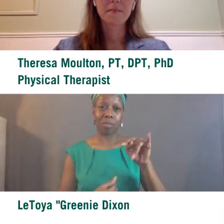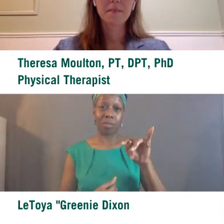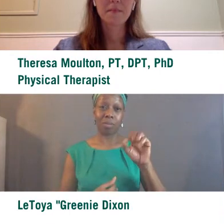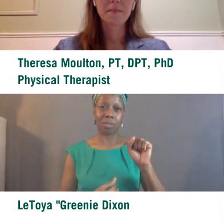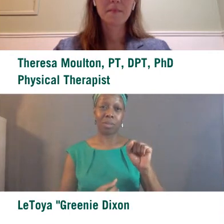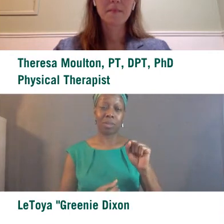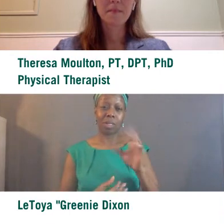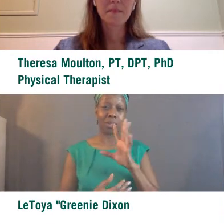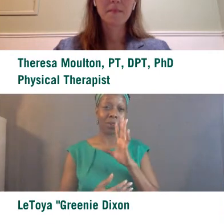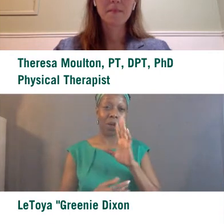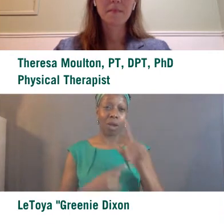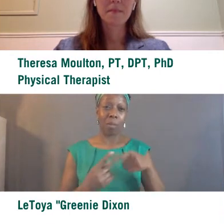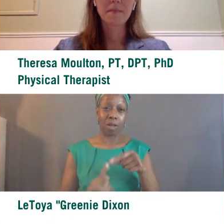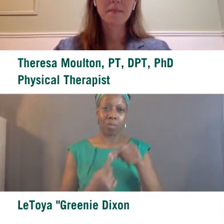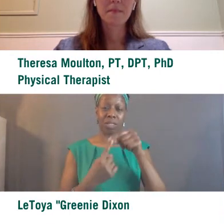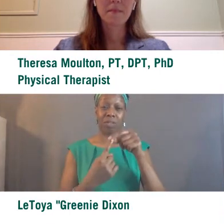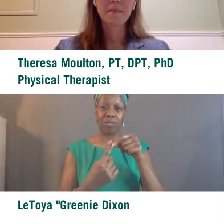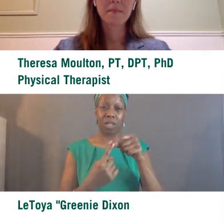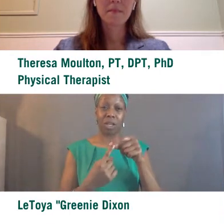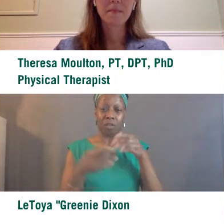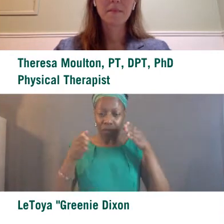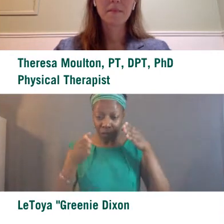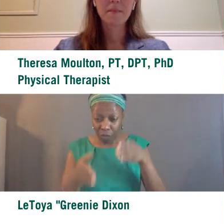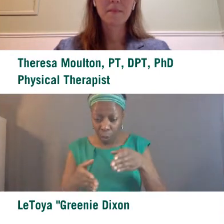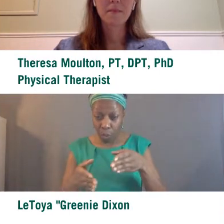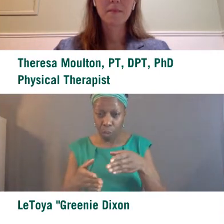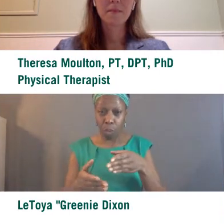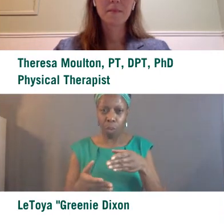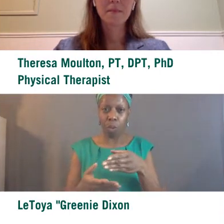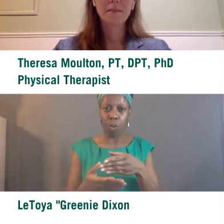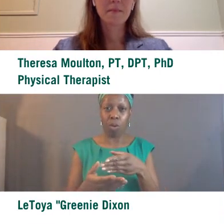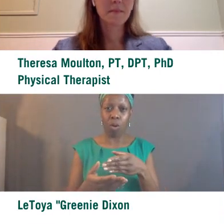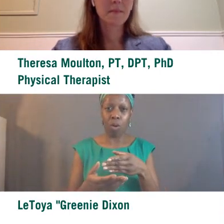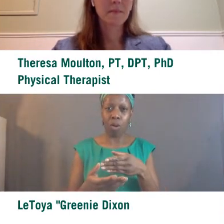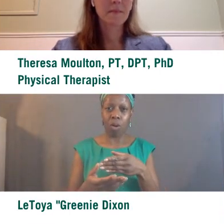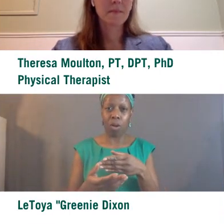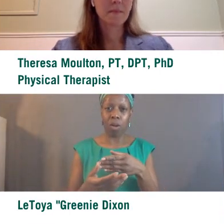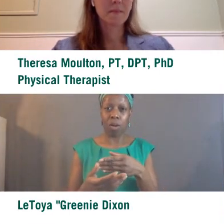that can be done with some of the alcohol, phenol or toxins.